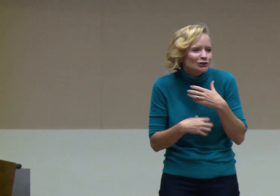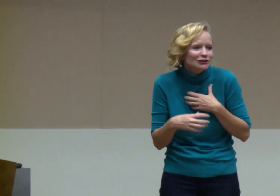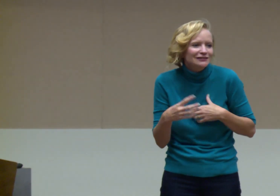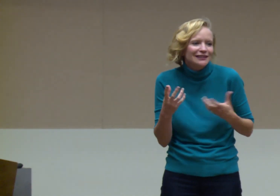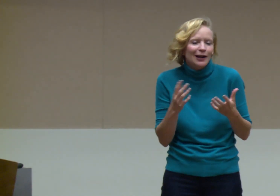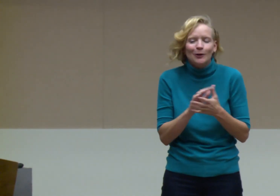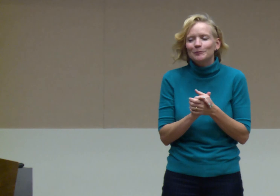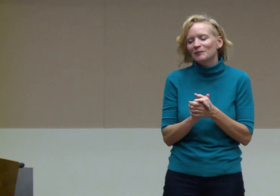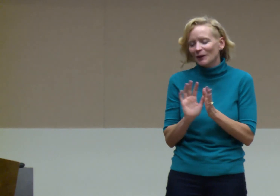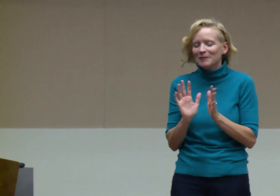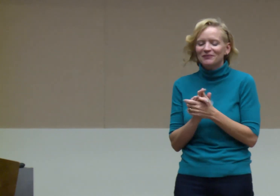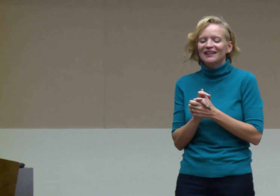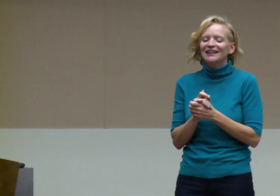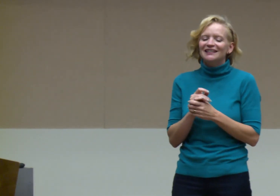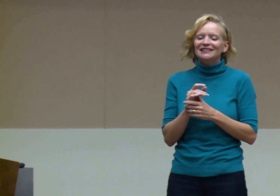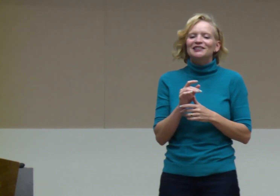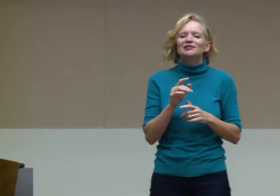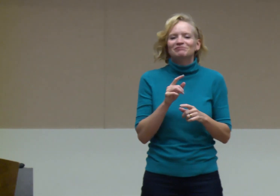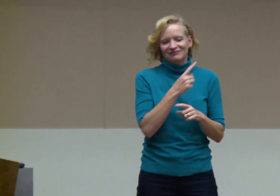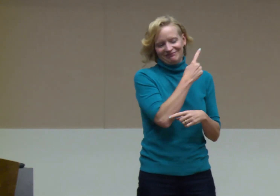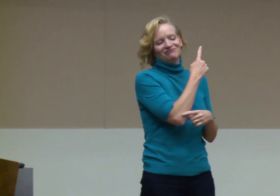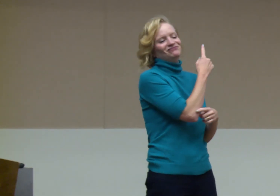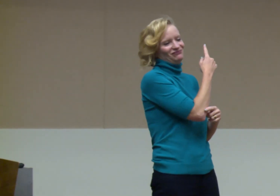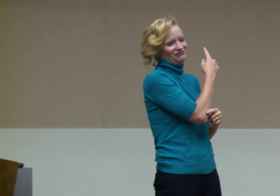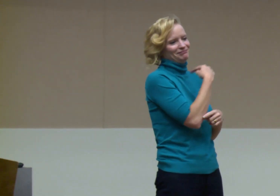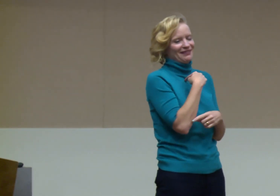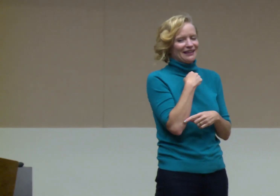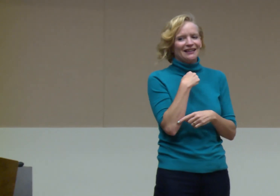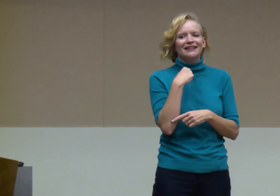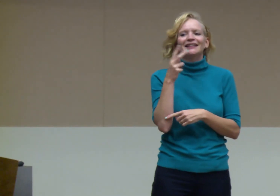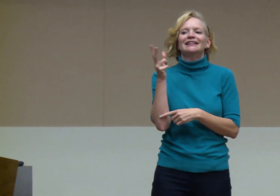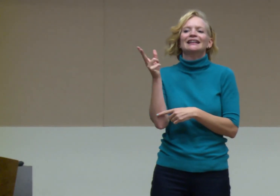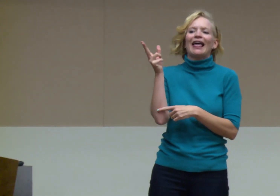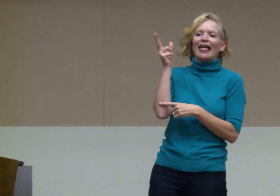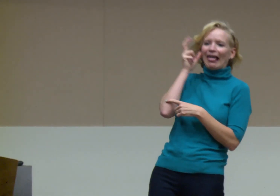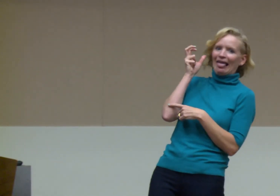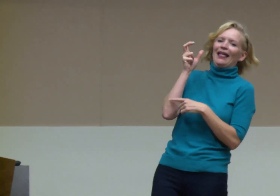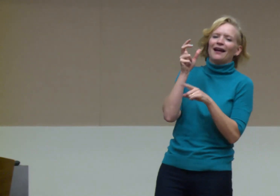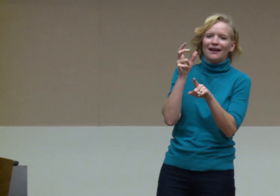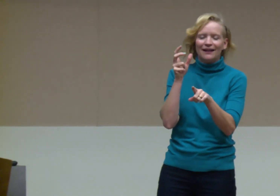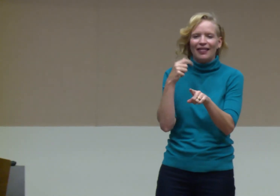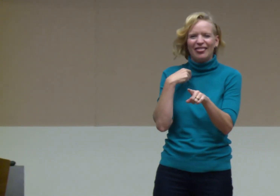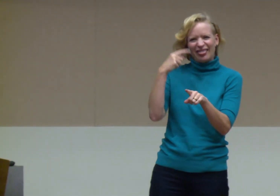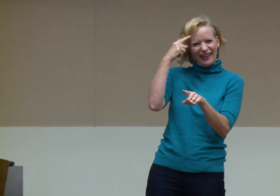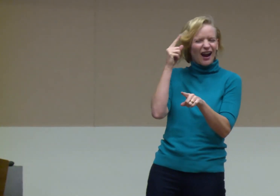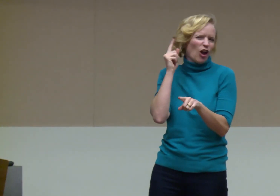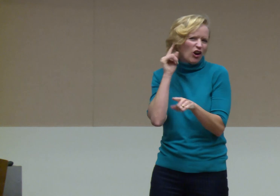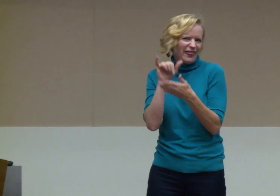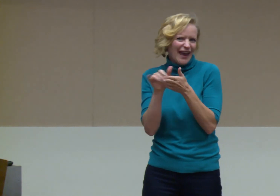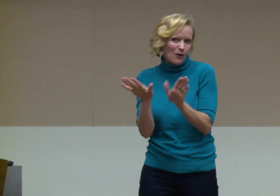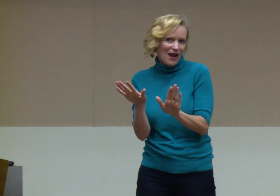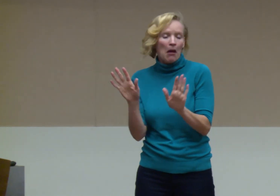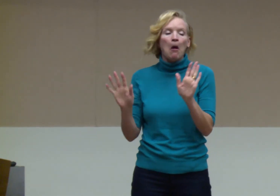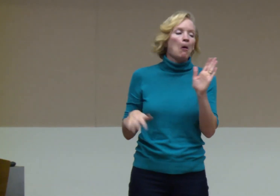or something similar to that case. Well, this is something I hear, and I think I hear it one way